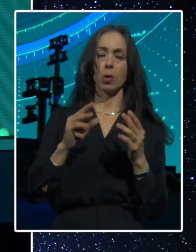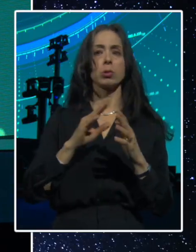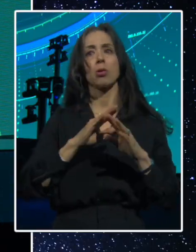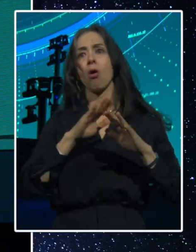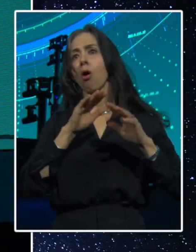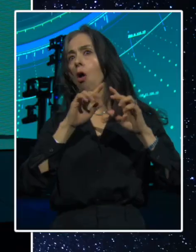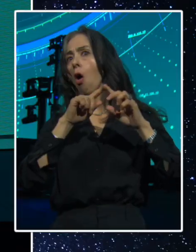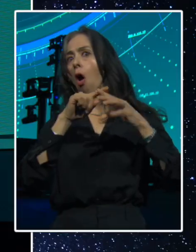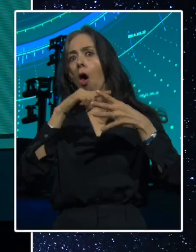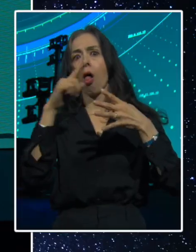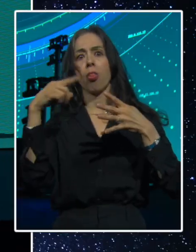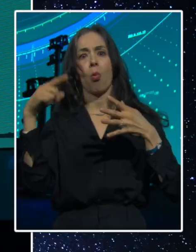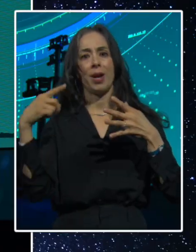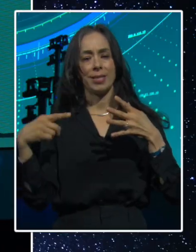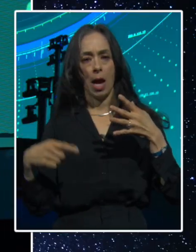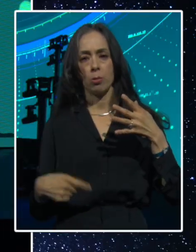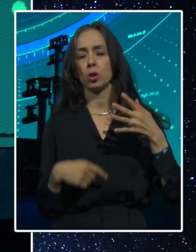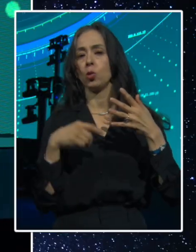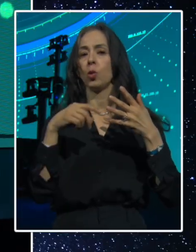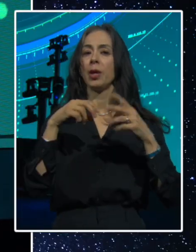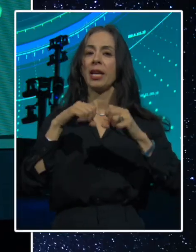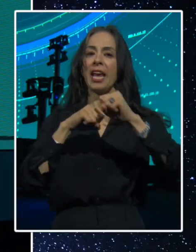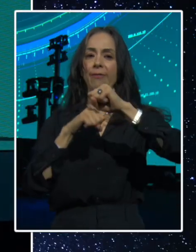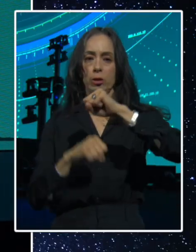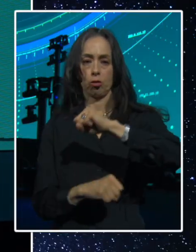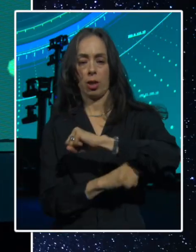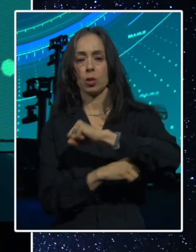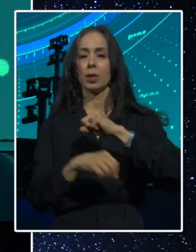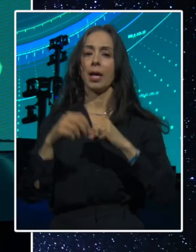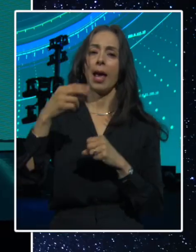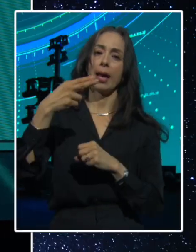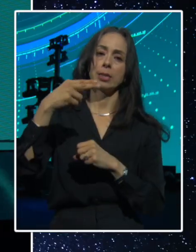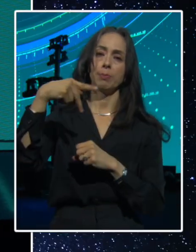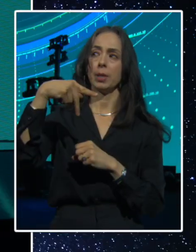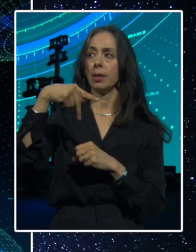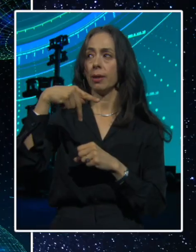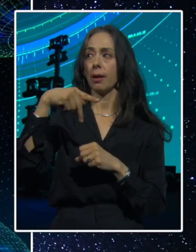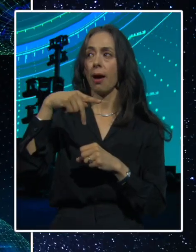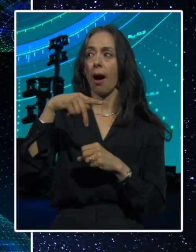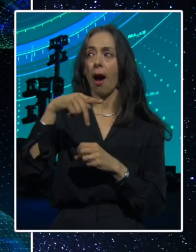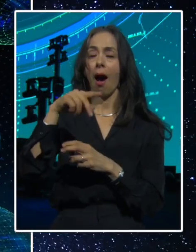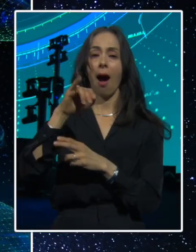It goes all the way down to our infrastructure with the HPE iLO 7.